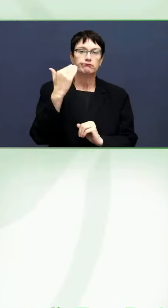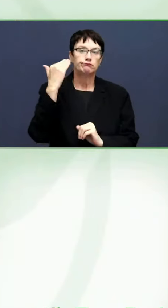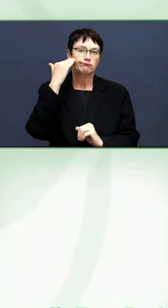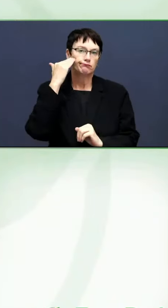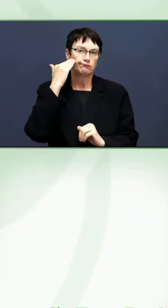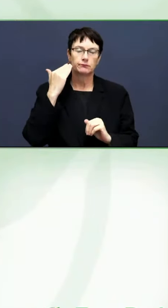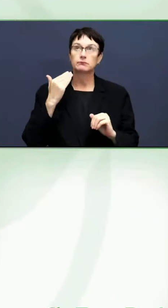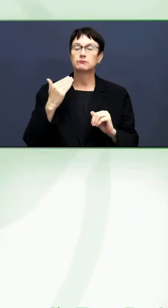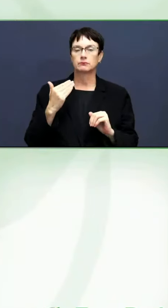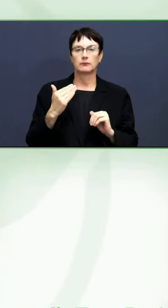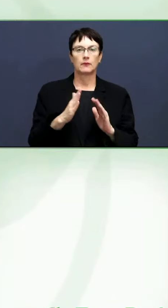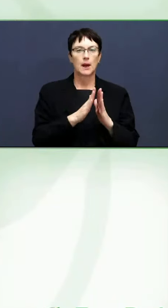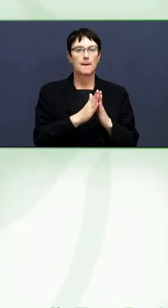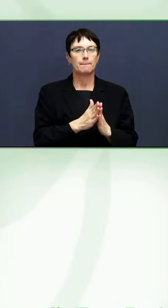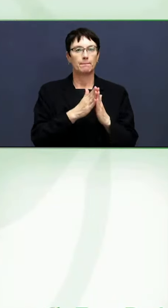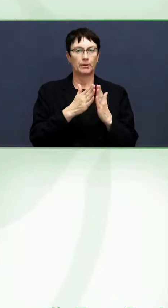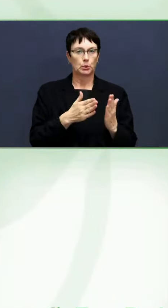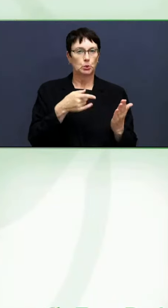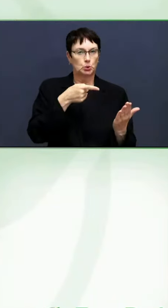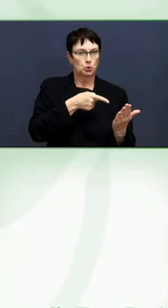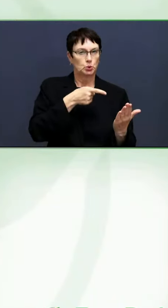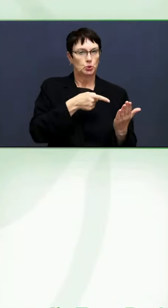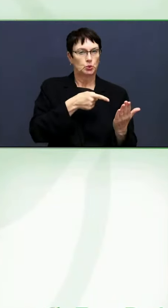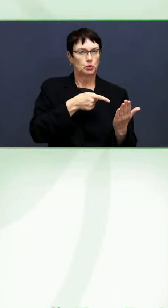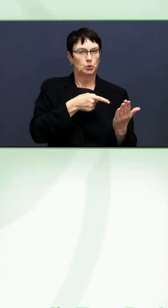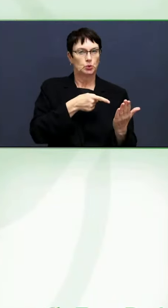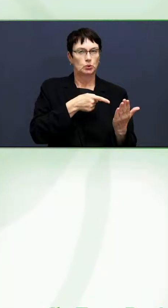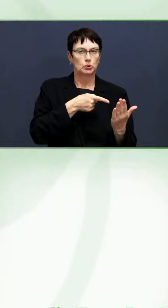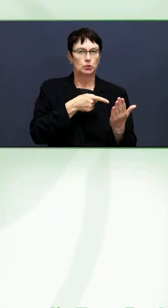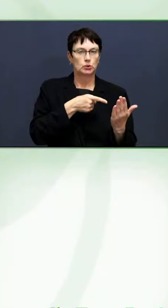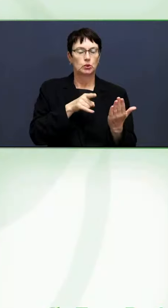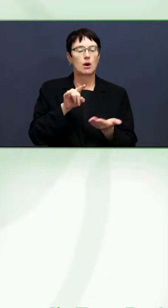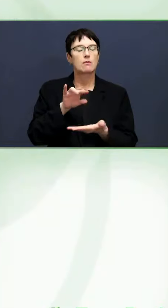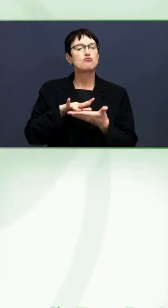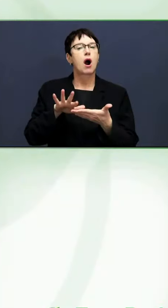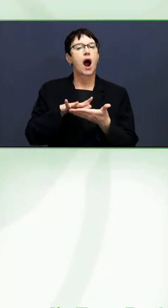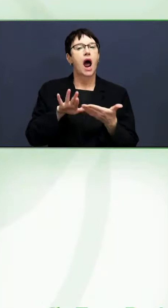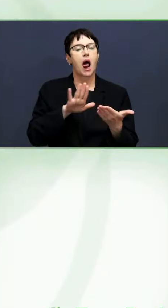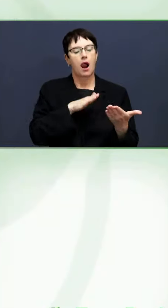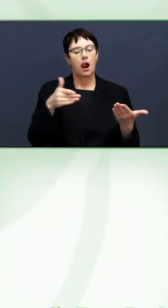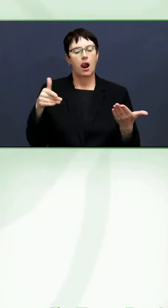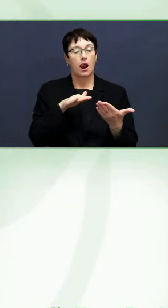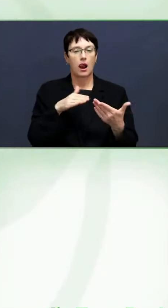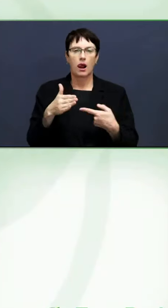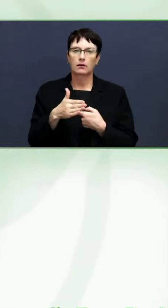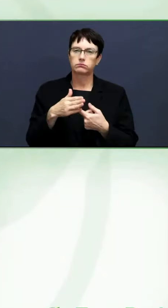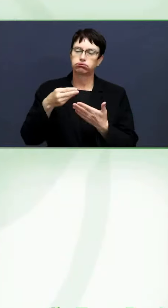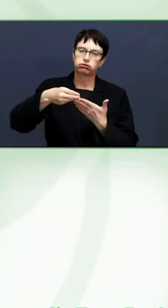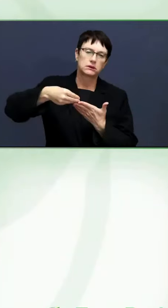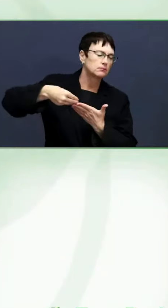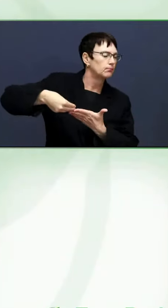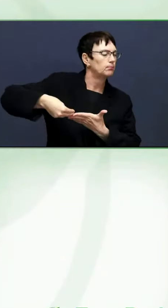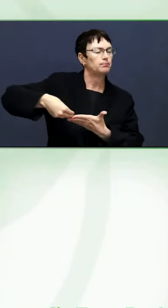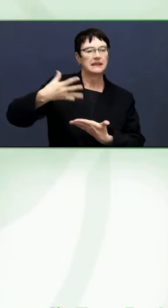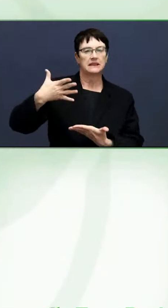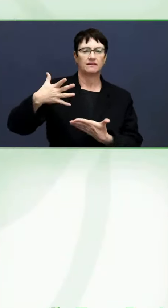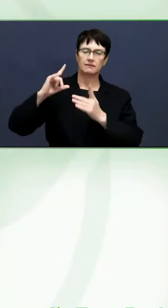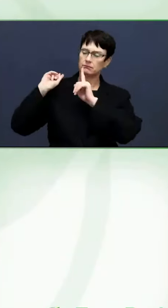to produce. Why they are so hard to produce? Maybe it's because they take too much time.